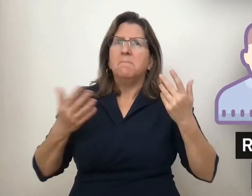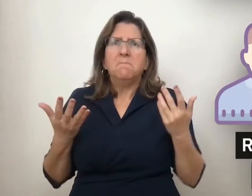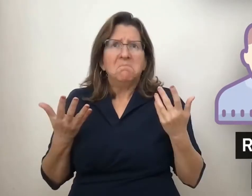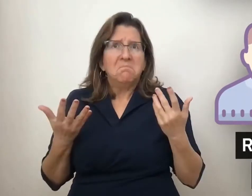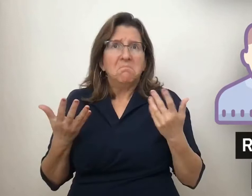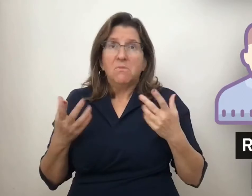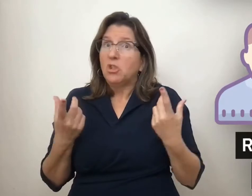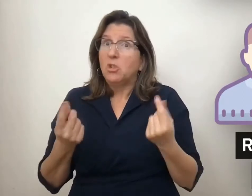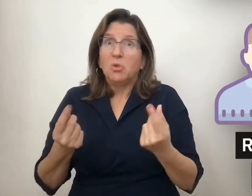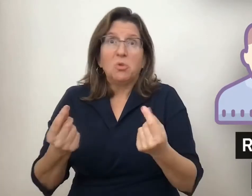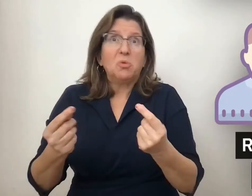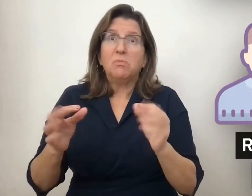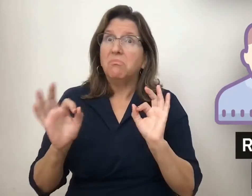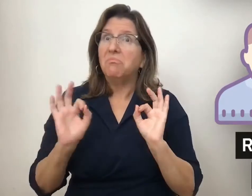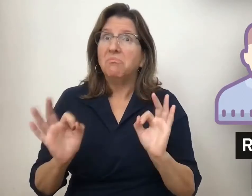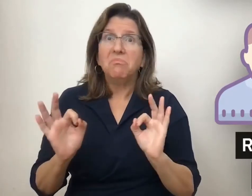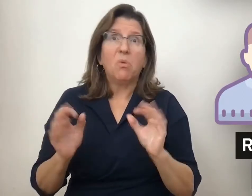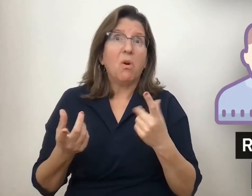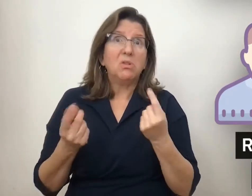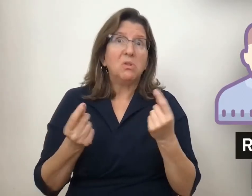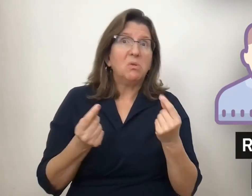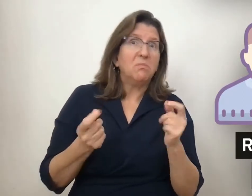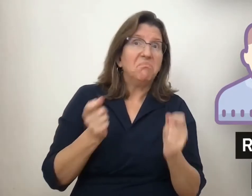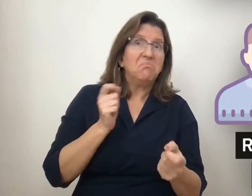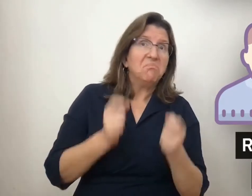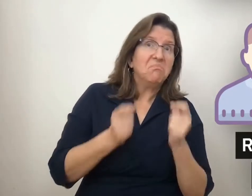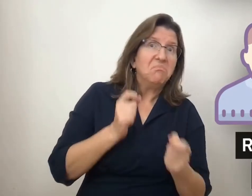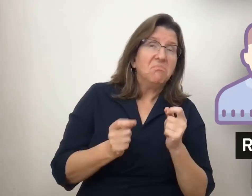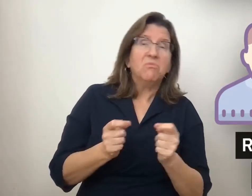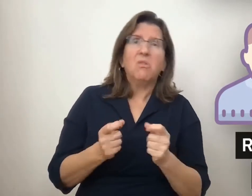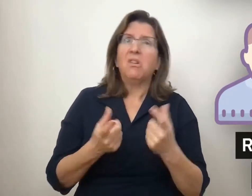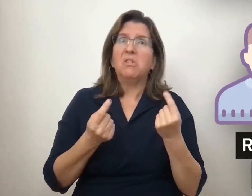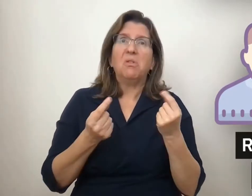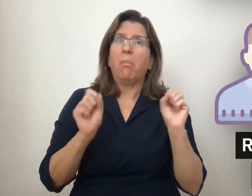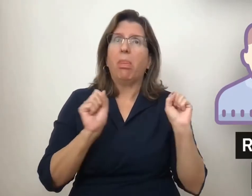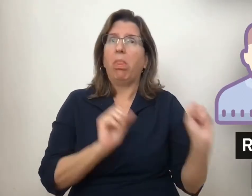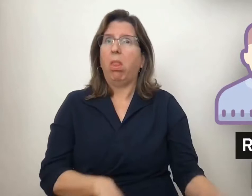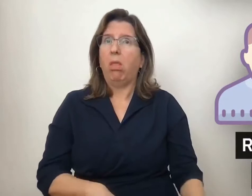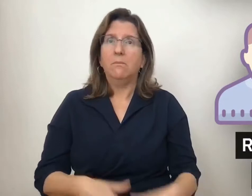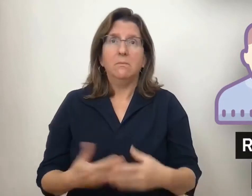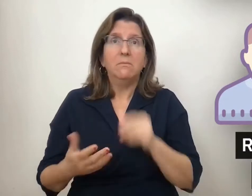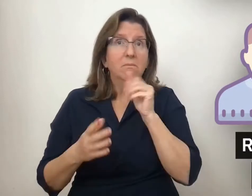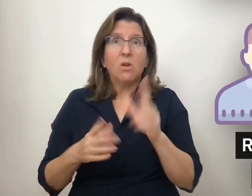Consider past success and fit for the learners your lessons have had . . . or have not had!